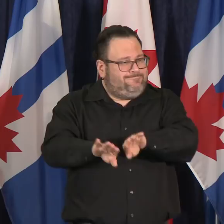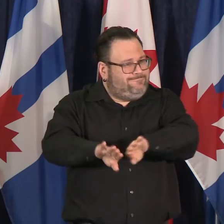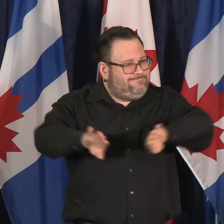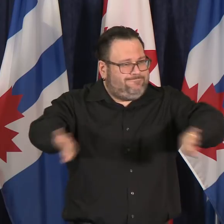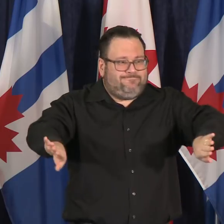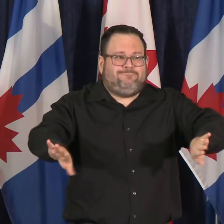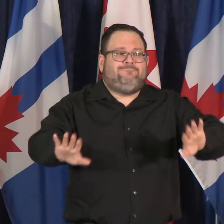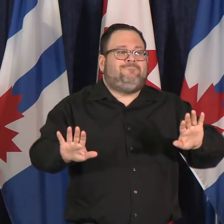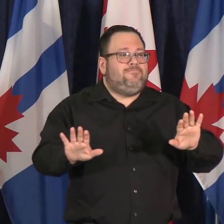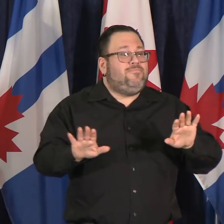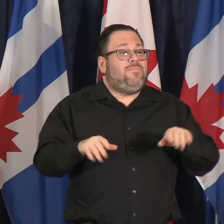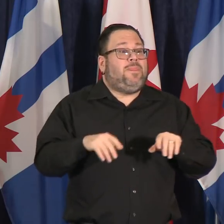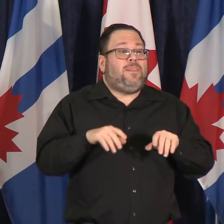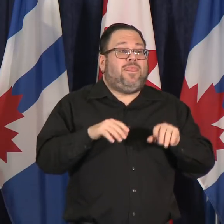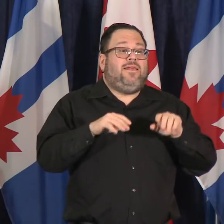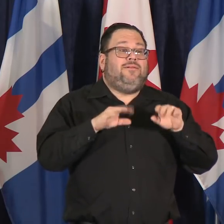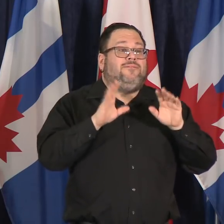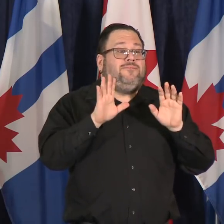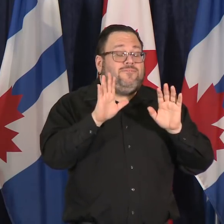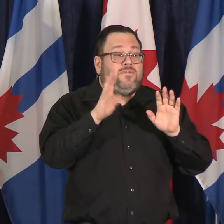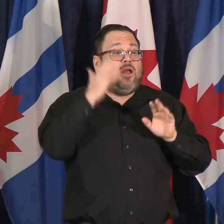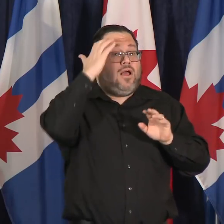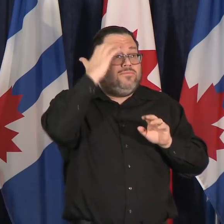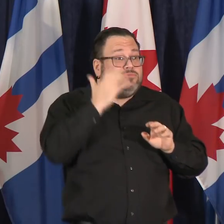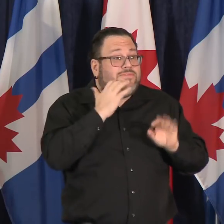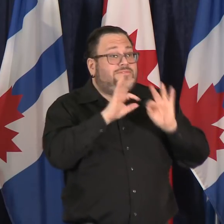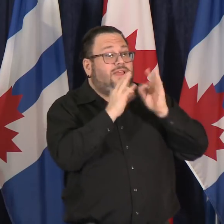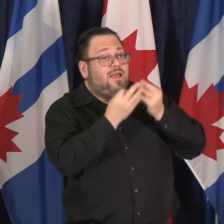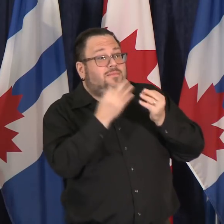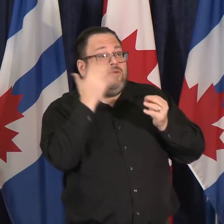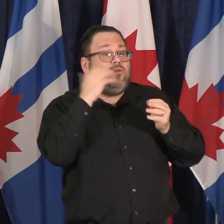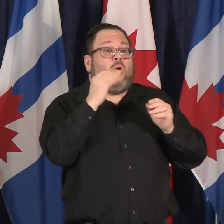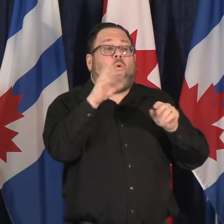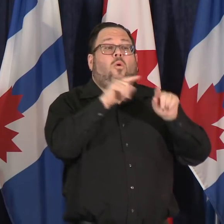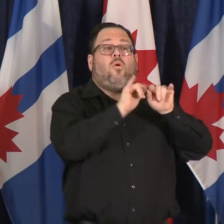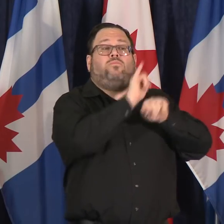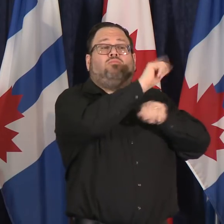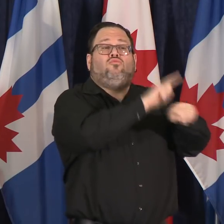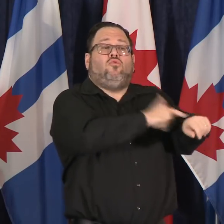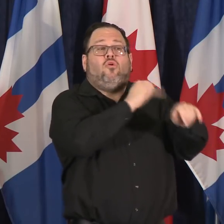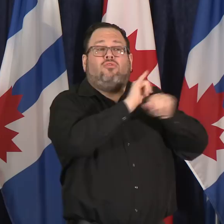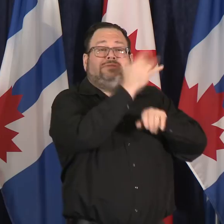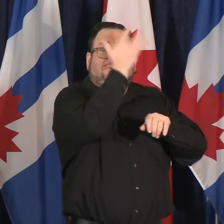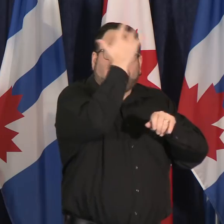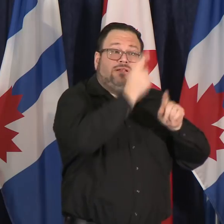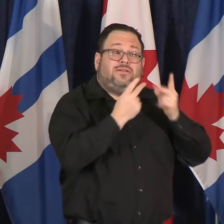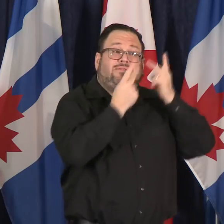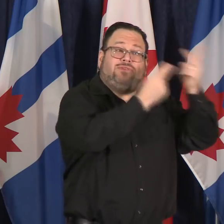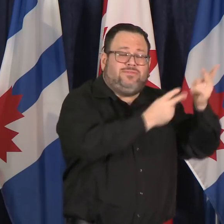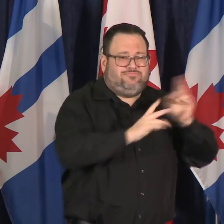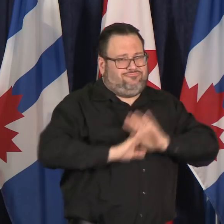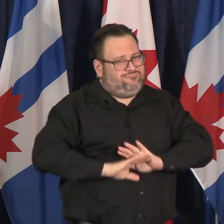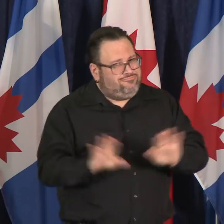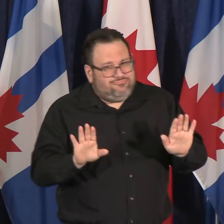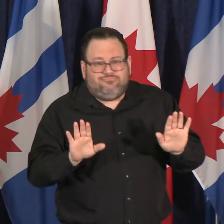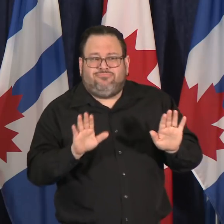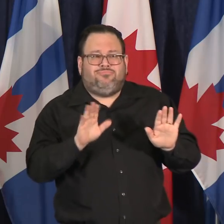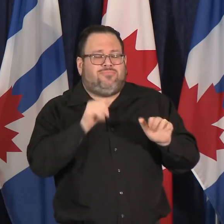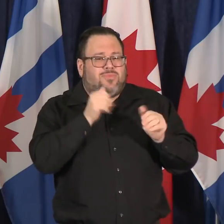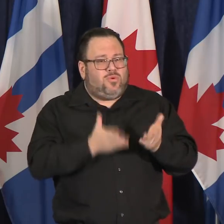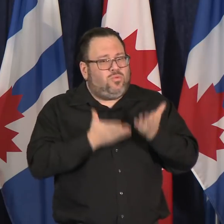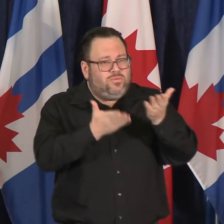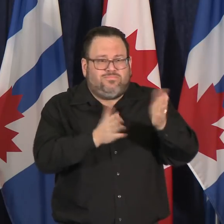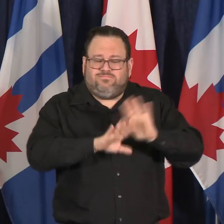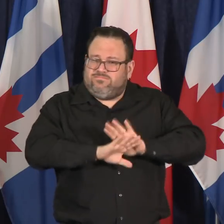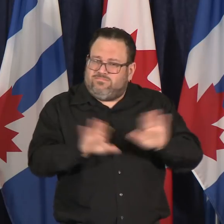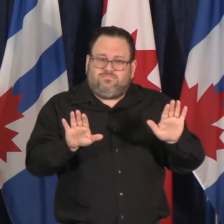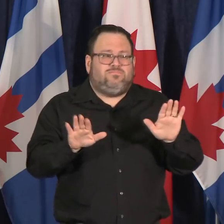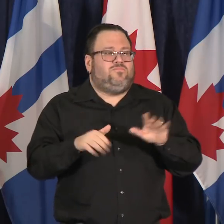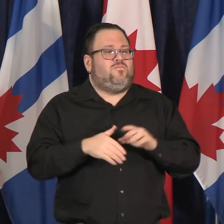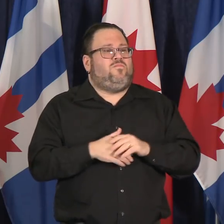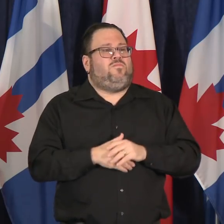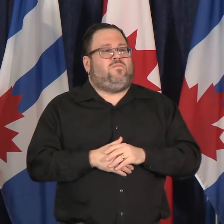hospital is not social distancing stopping at a grocery store to stock up